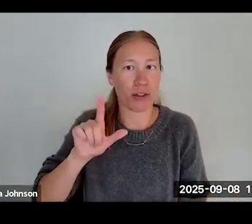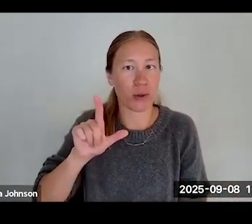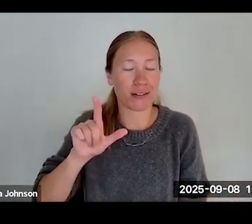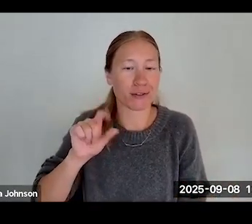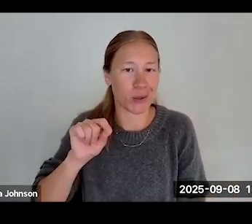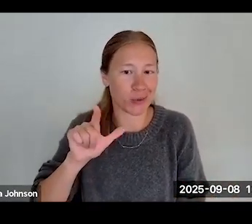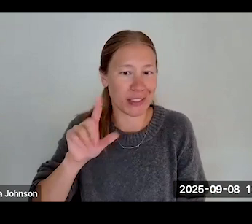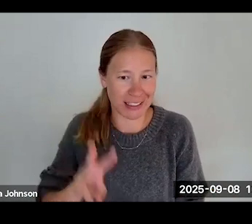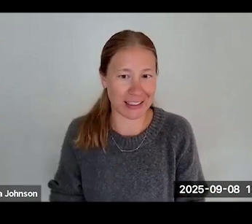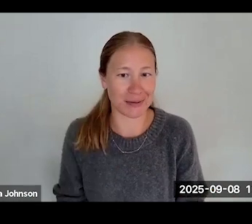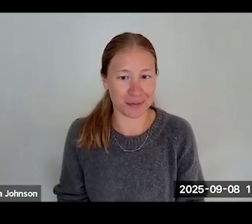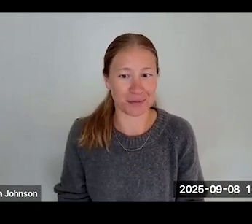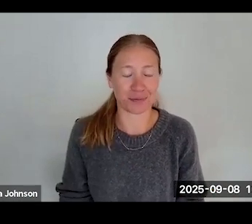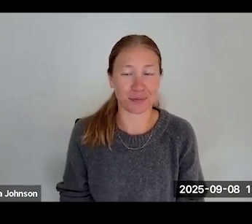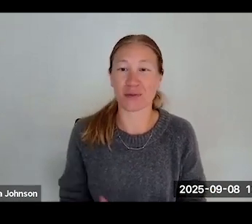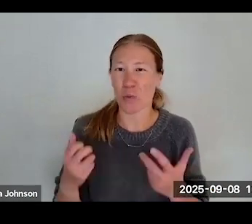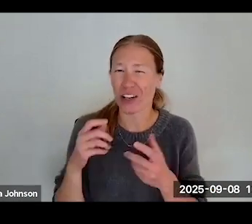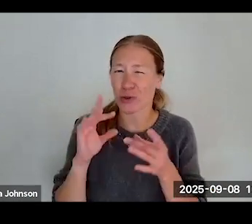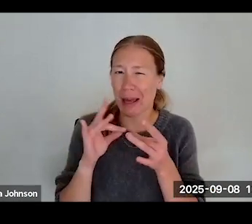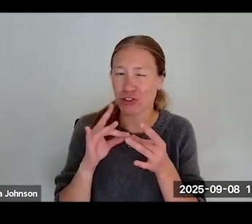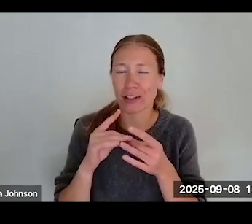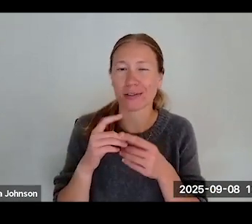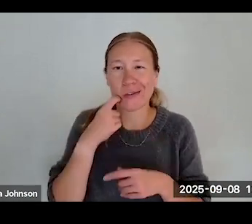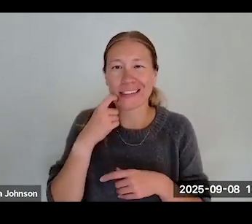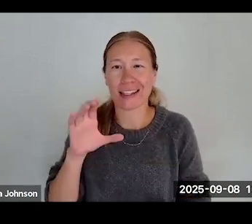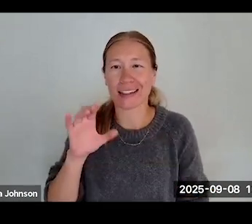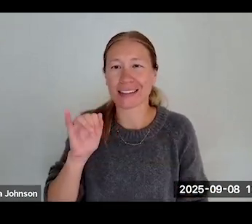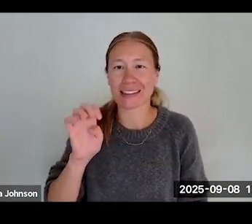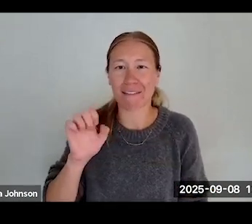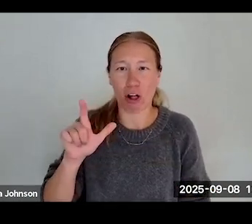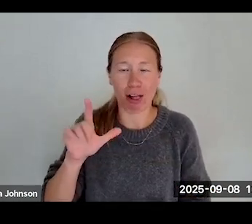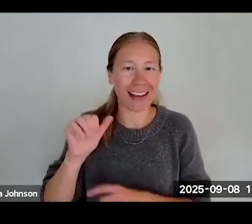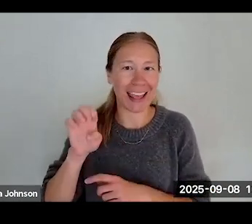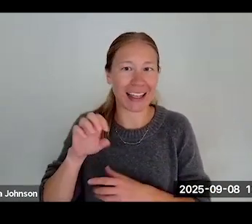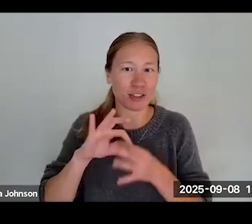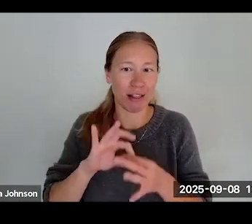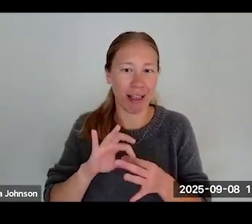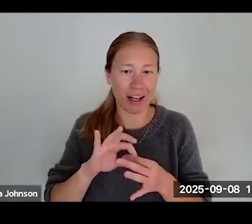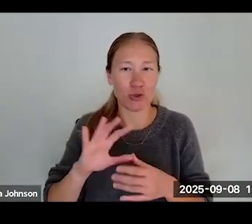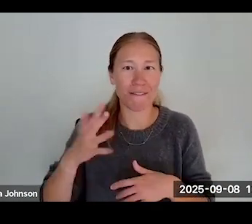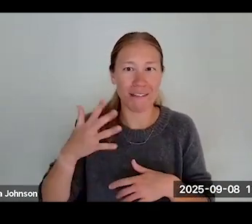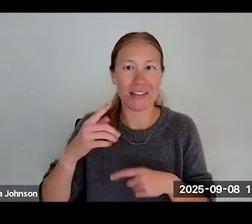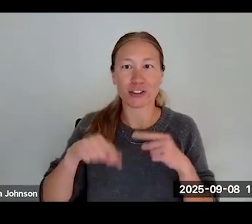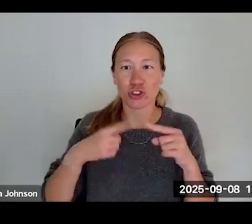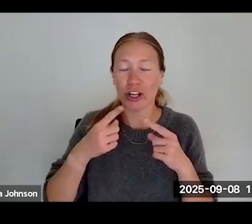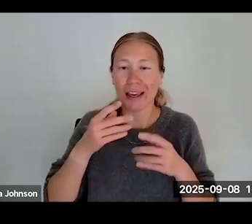I would like to however point to a recent civil case out of the Fifth Circuit, which is Ellerbee v. the State of Louisiana